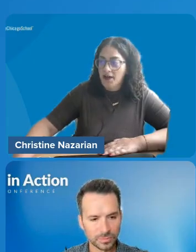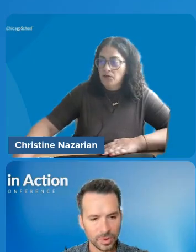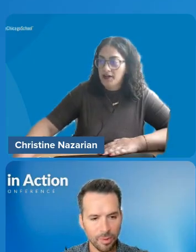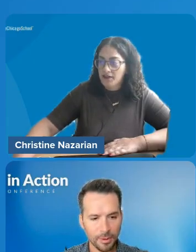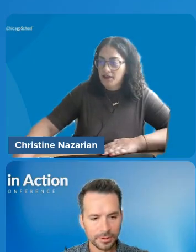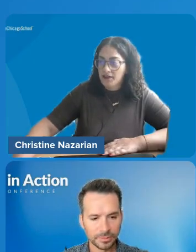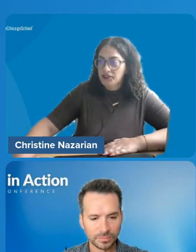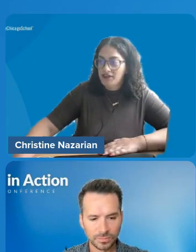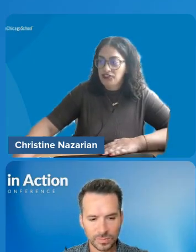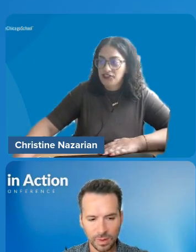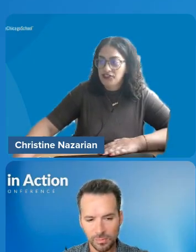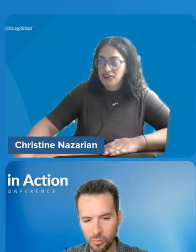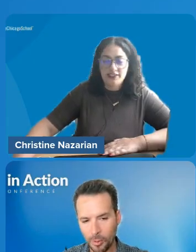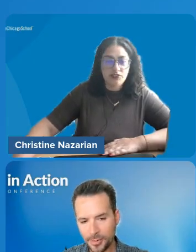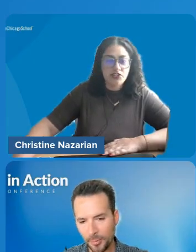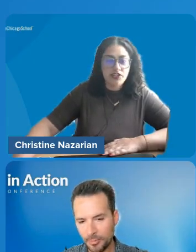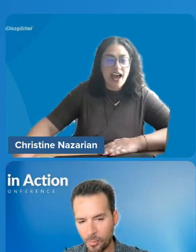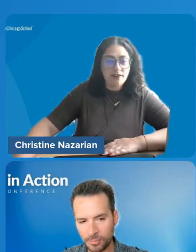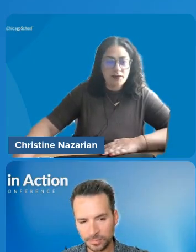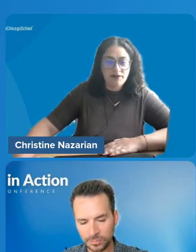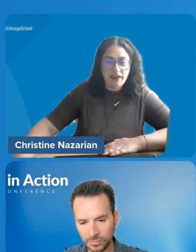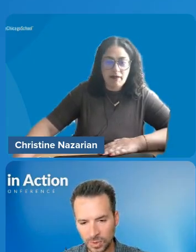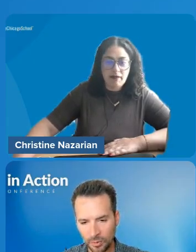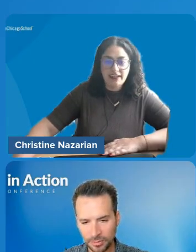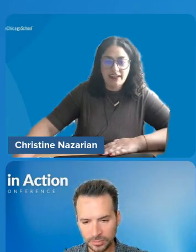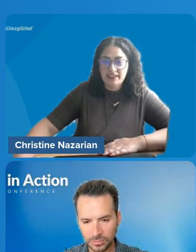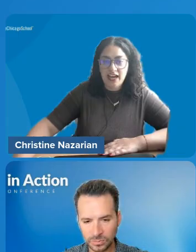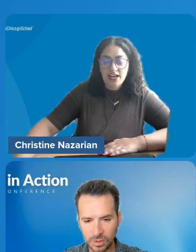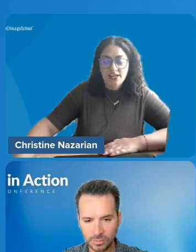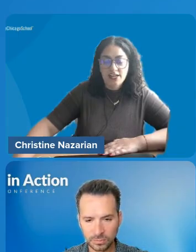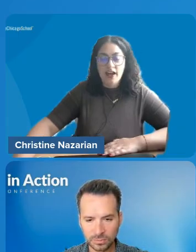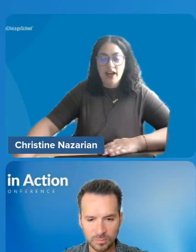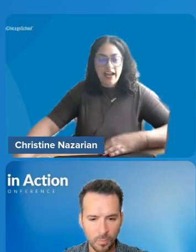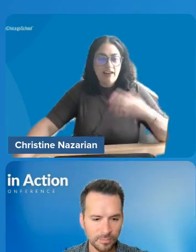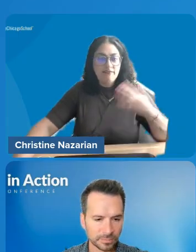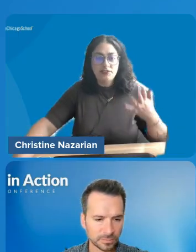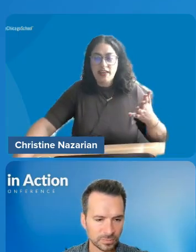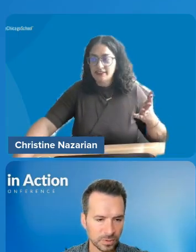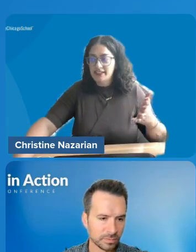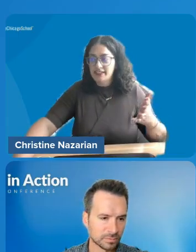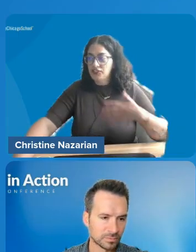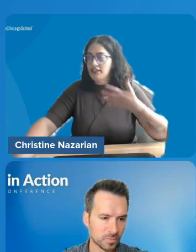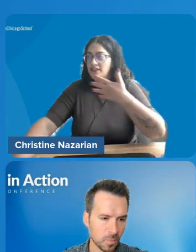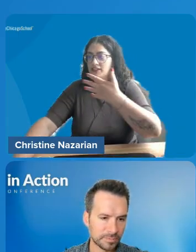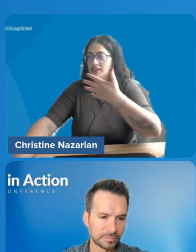One of the first features is to chat with feedback and right after that session the student's